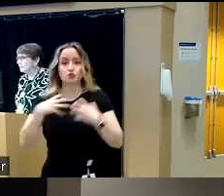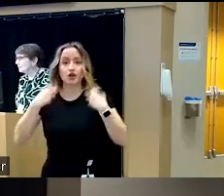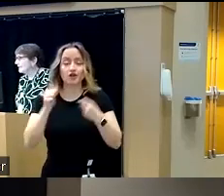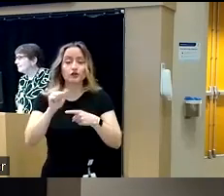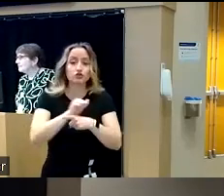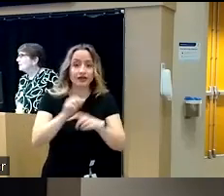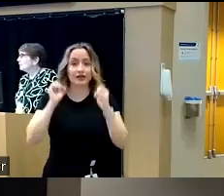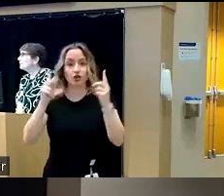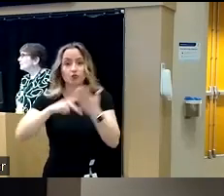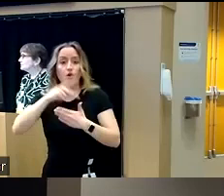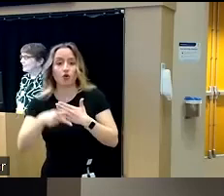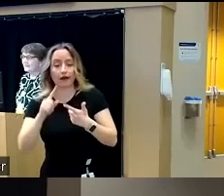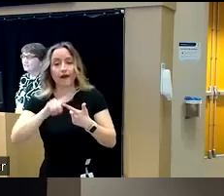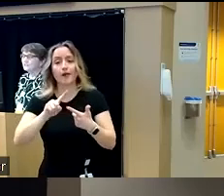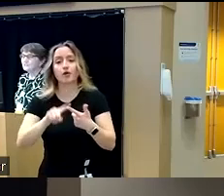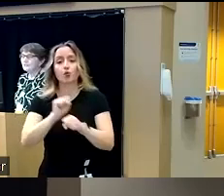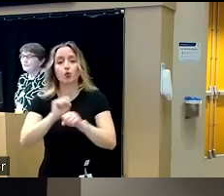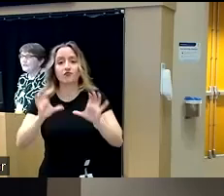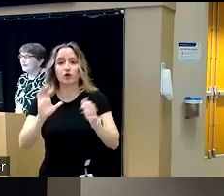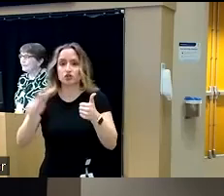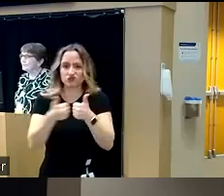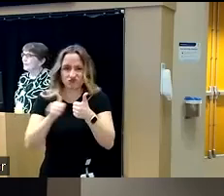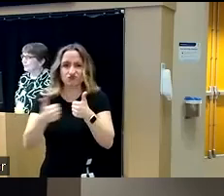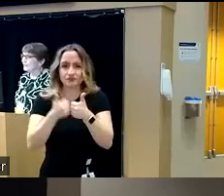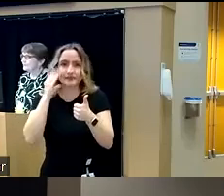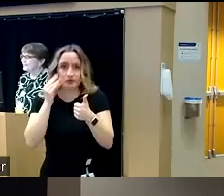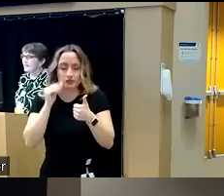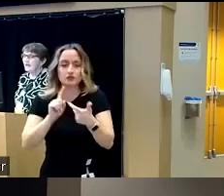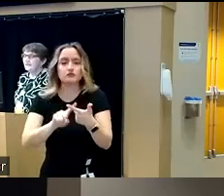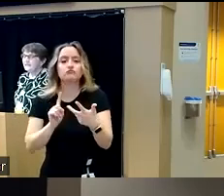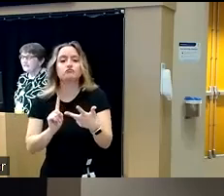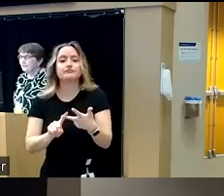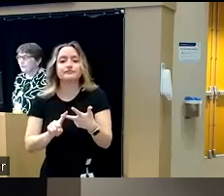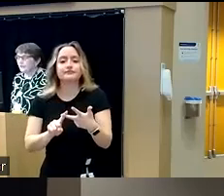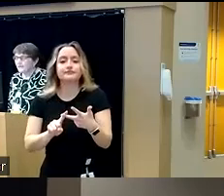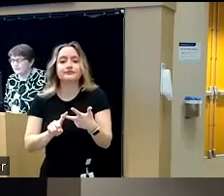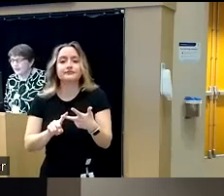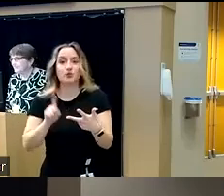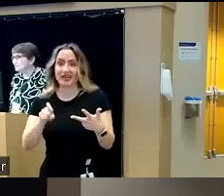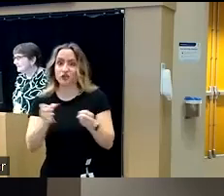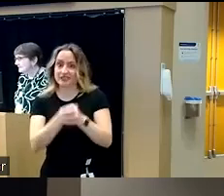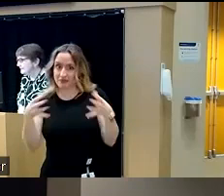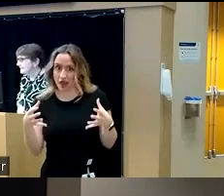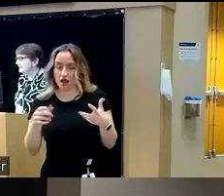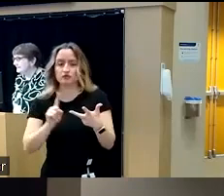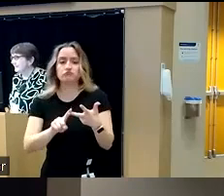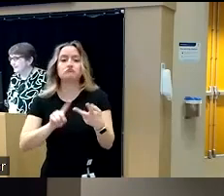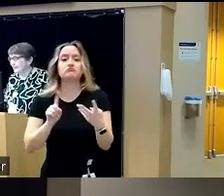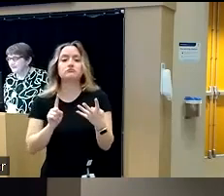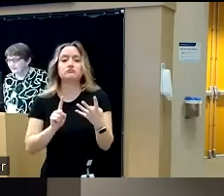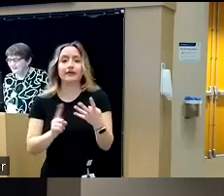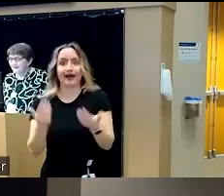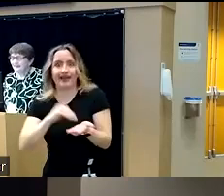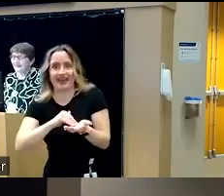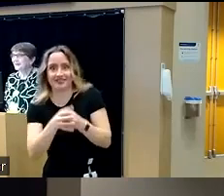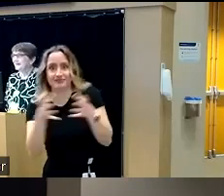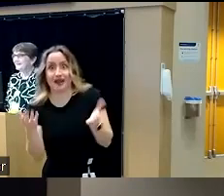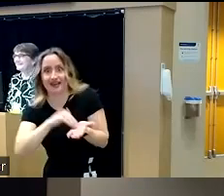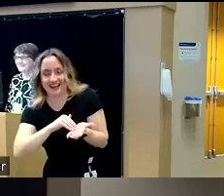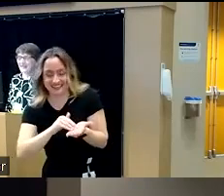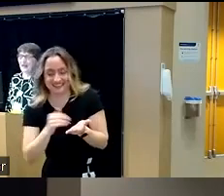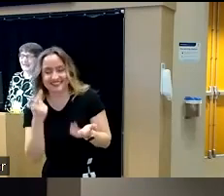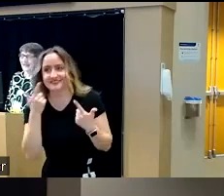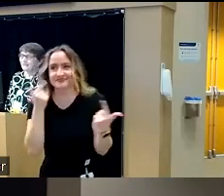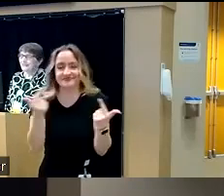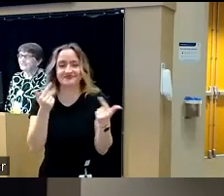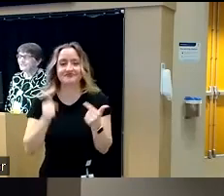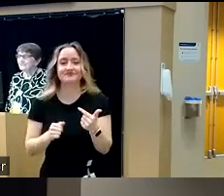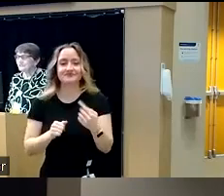program Workforce challenges that we have met with need for expansion yet again uh Advanced